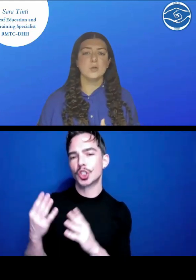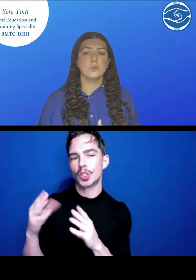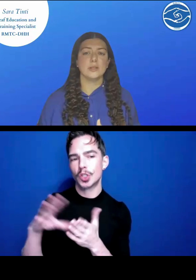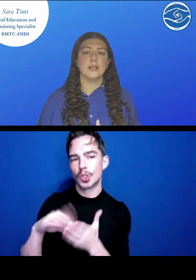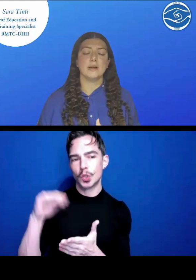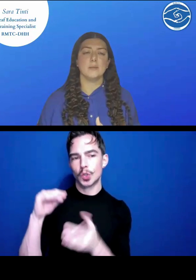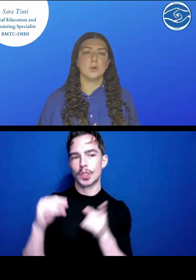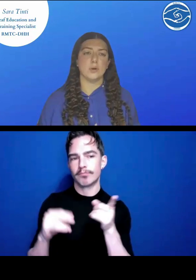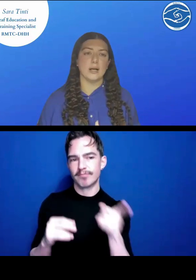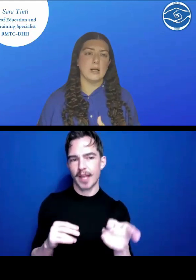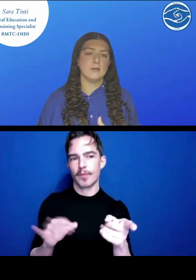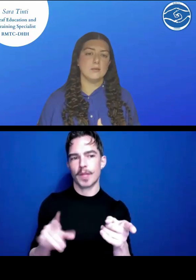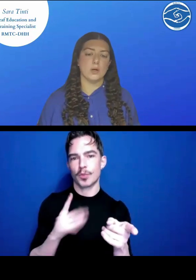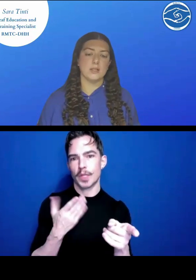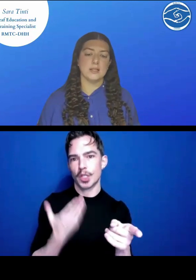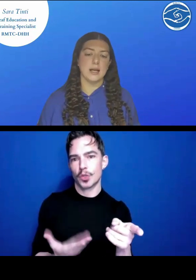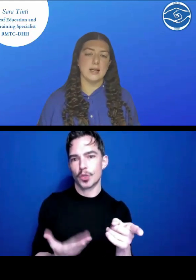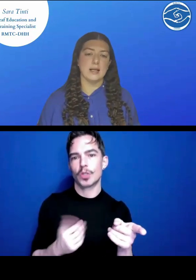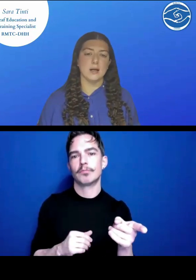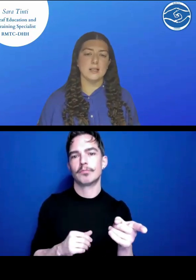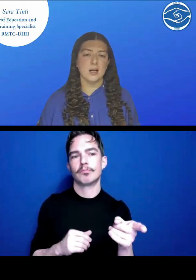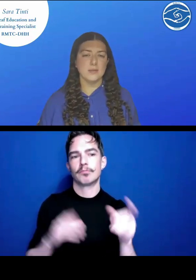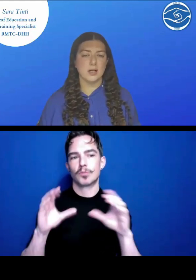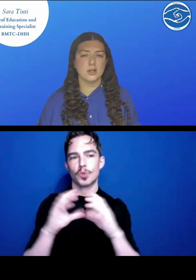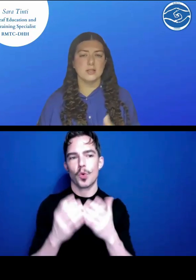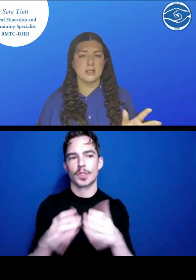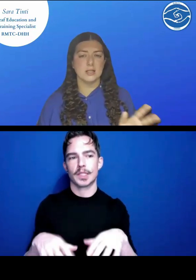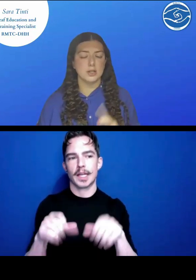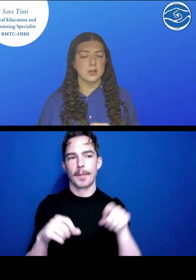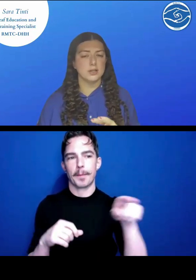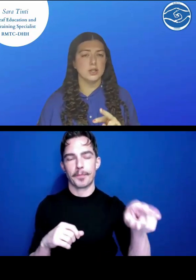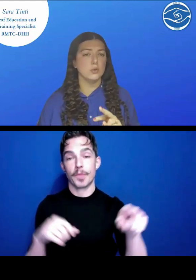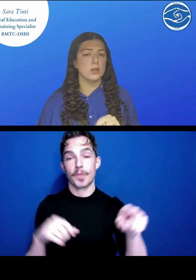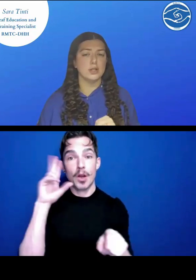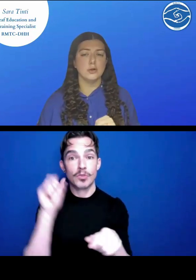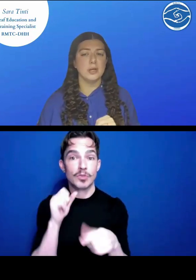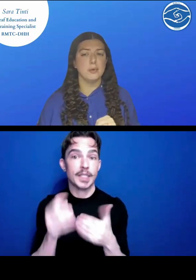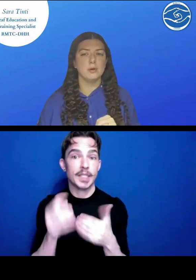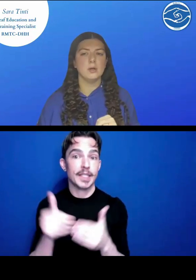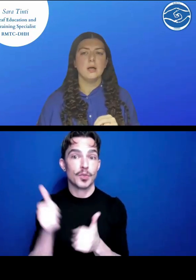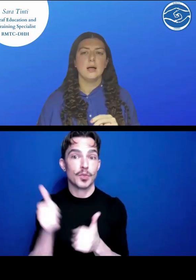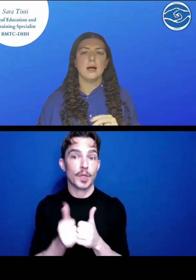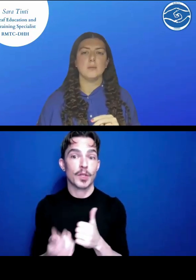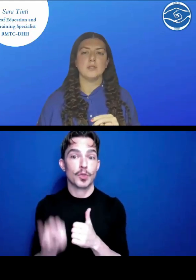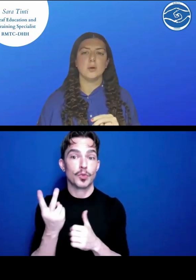this is a really great course to take and a lot of times Usher is easier to do with two people.